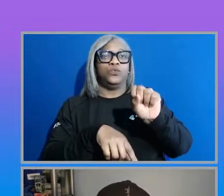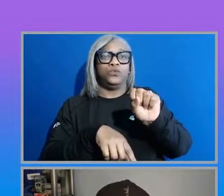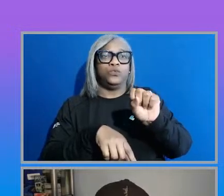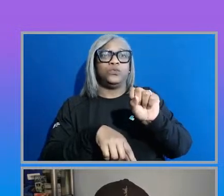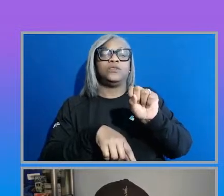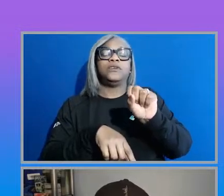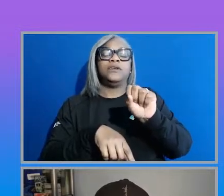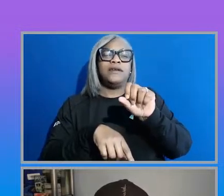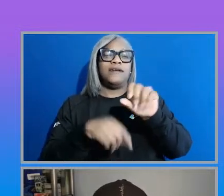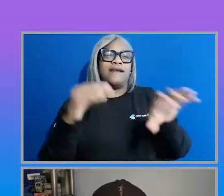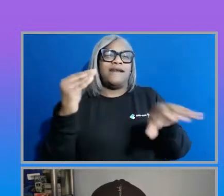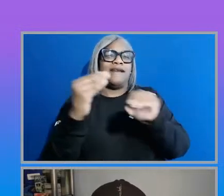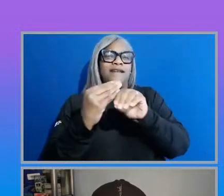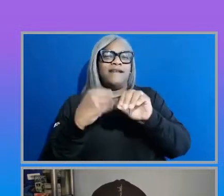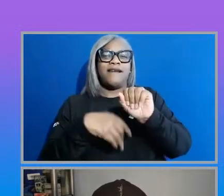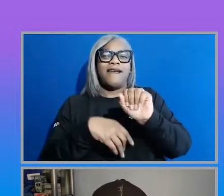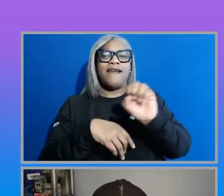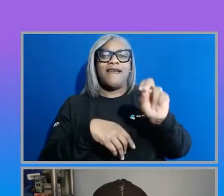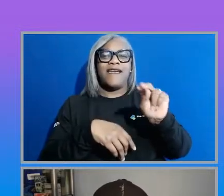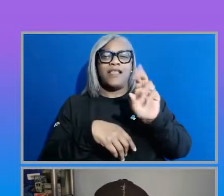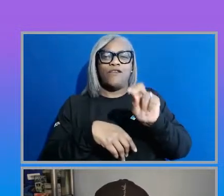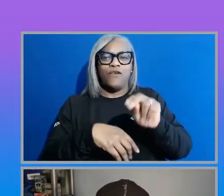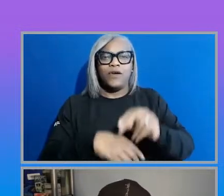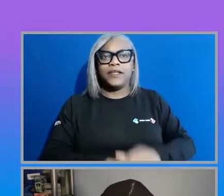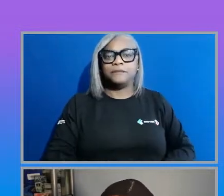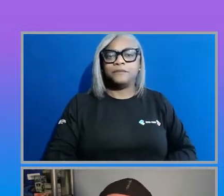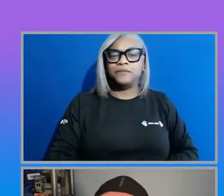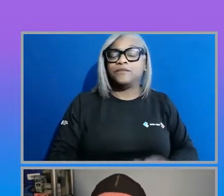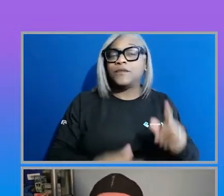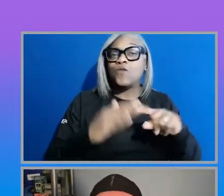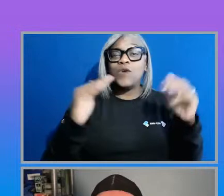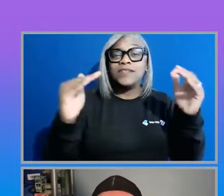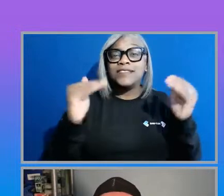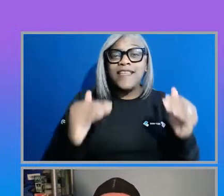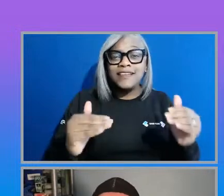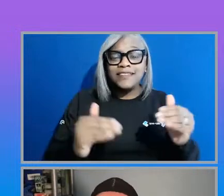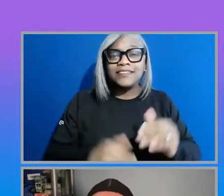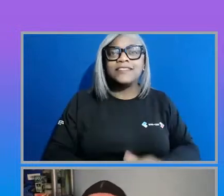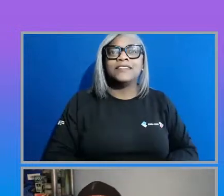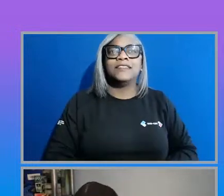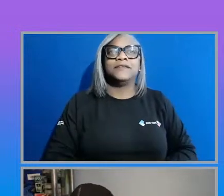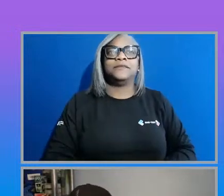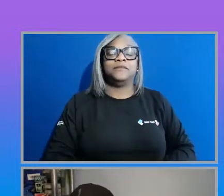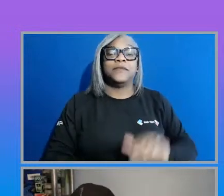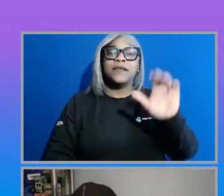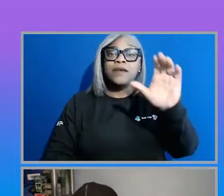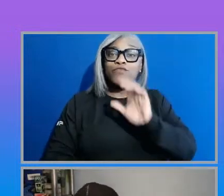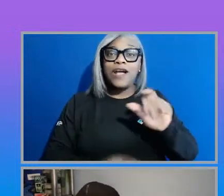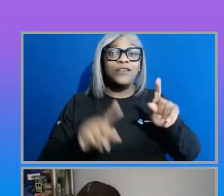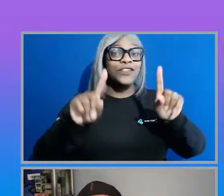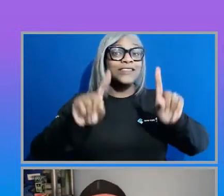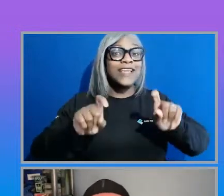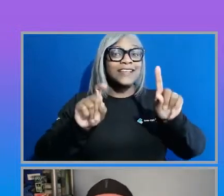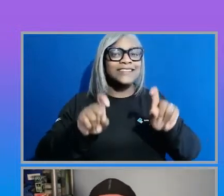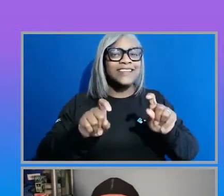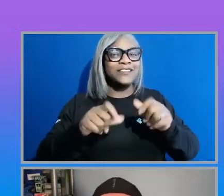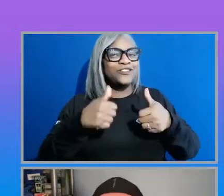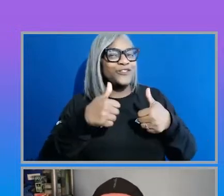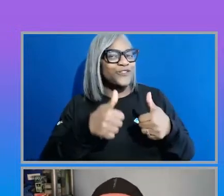right. So what's next? Well, testing within the browser is